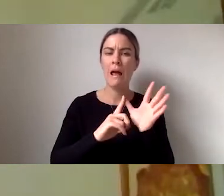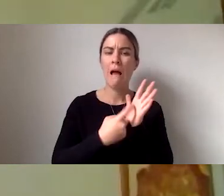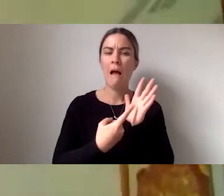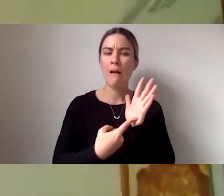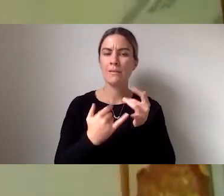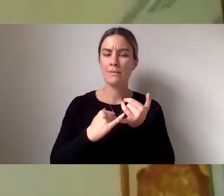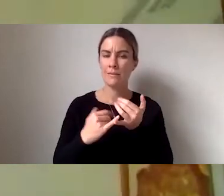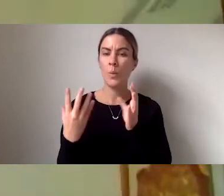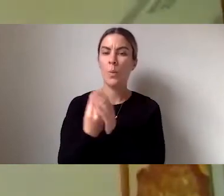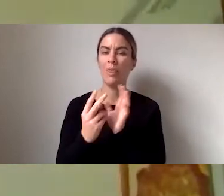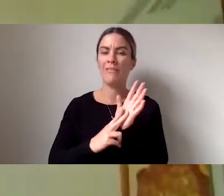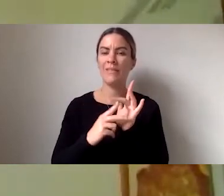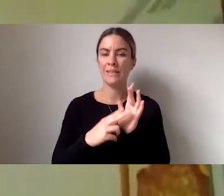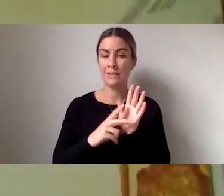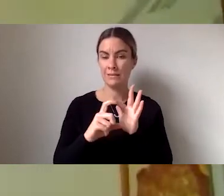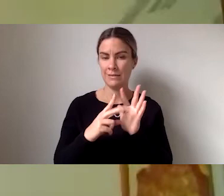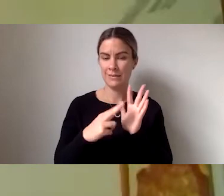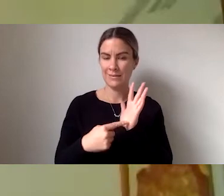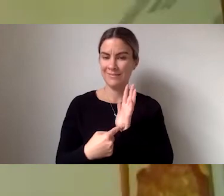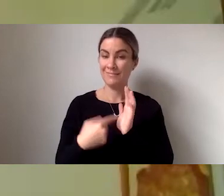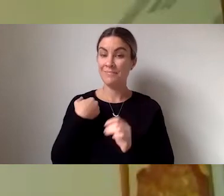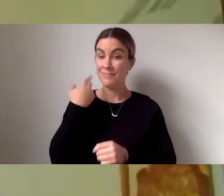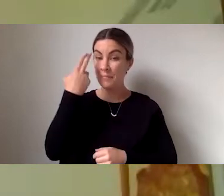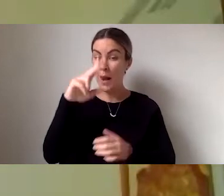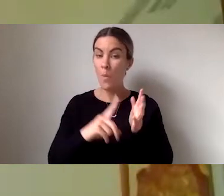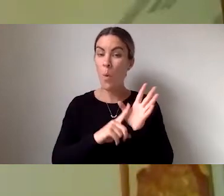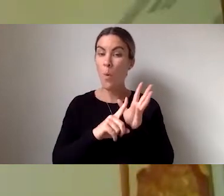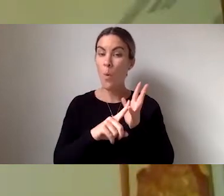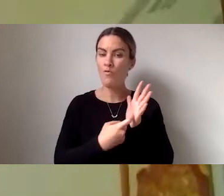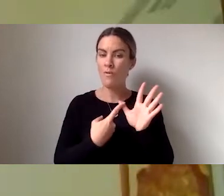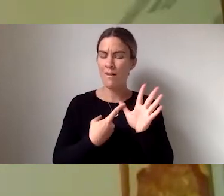It is excellent to be joined by Vincent today for the important discussion and the last